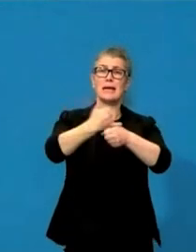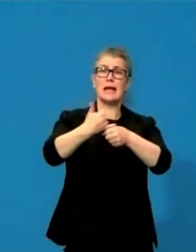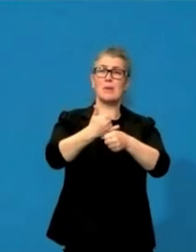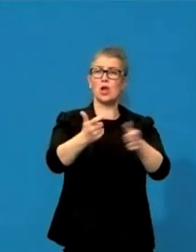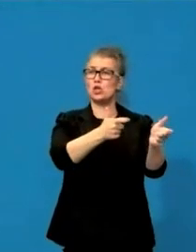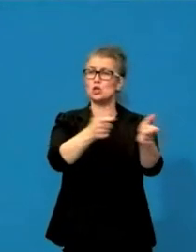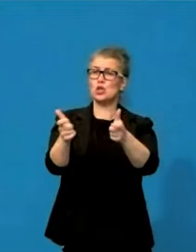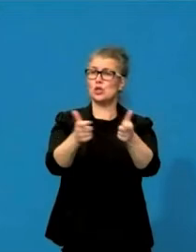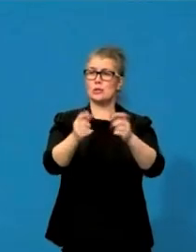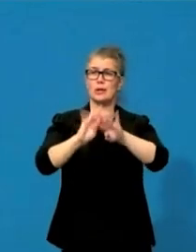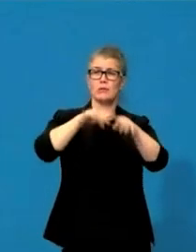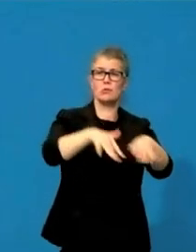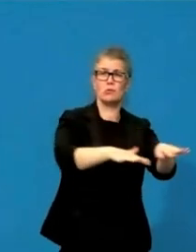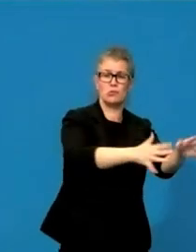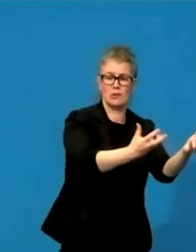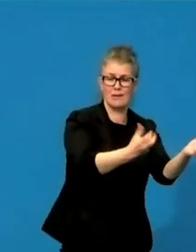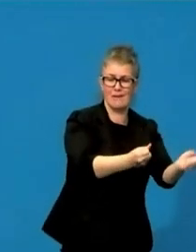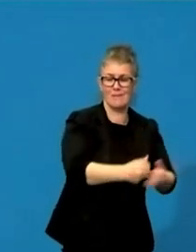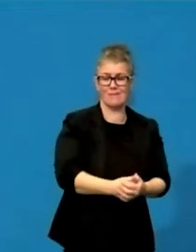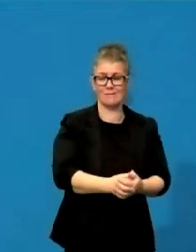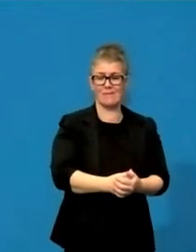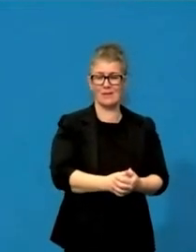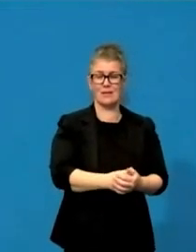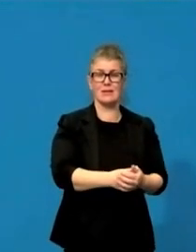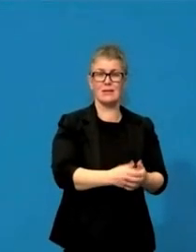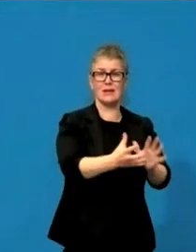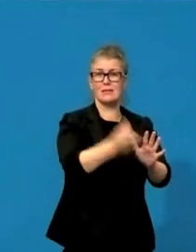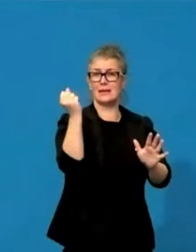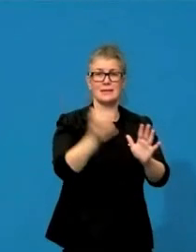If you going to get the big pumps and, well, that's just taking more water.